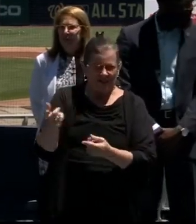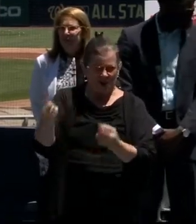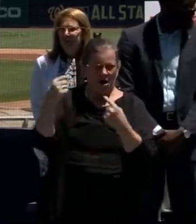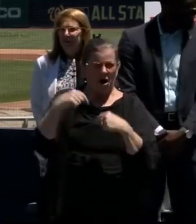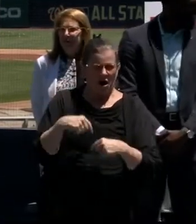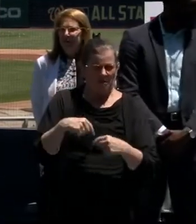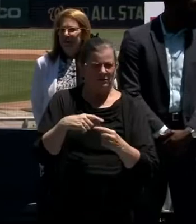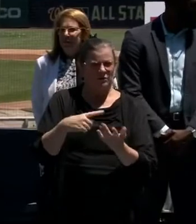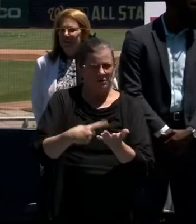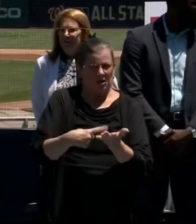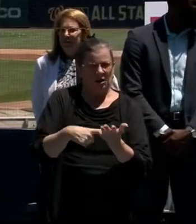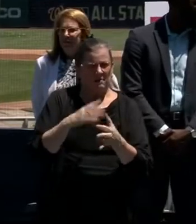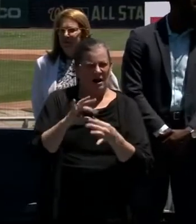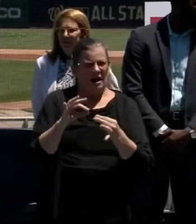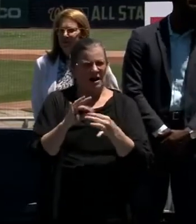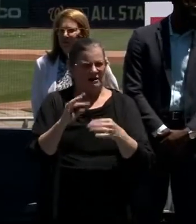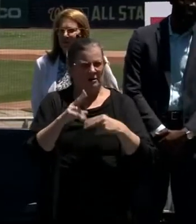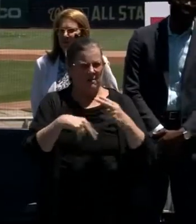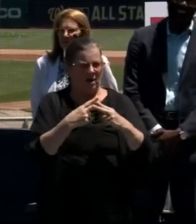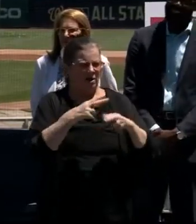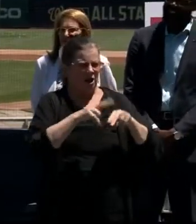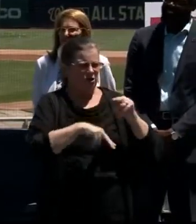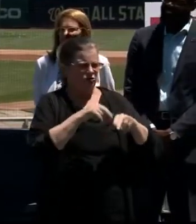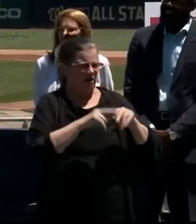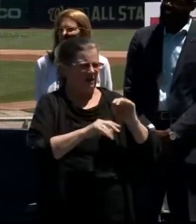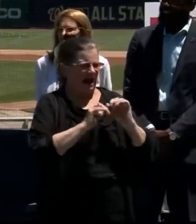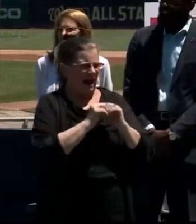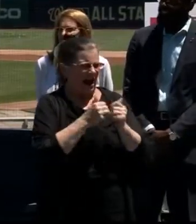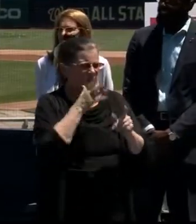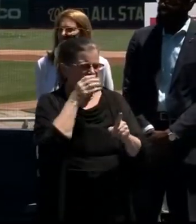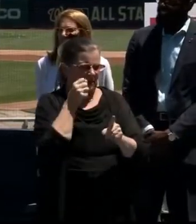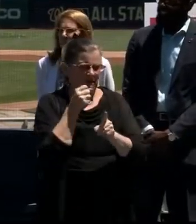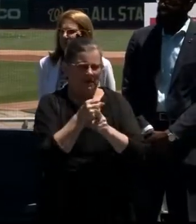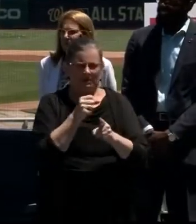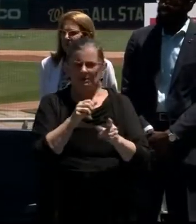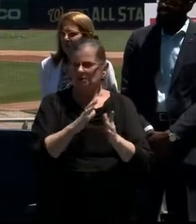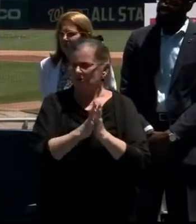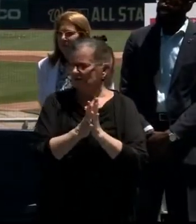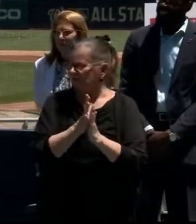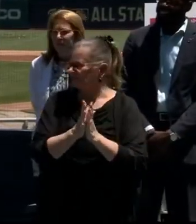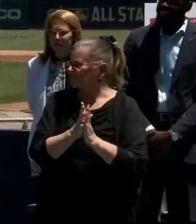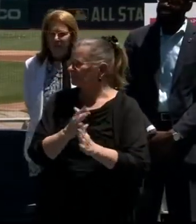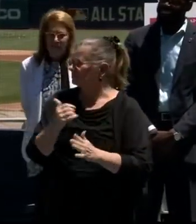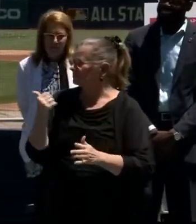AND HOW CONSTRUCTION IS IMPACTING EVERYTHING. THANK YOU, MAYOR.